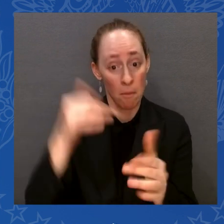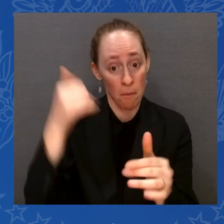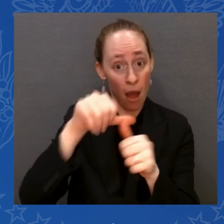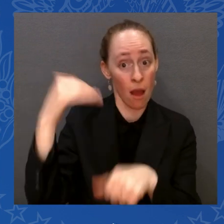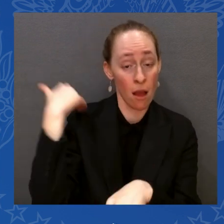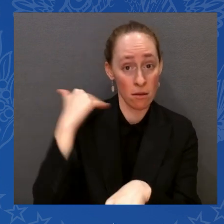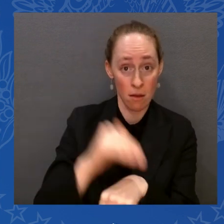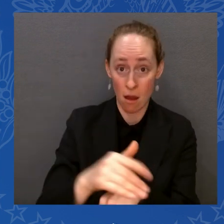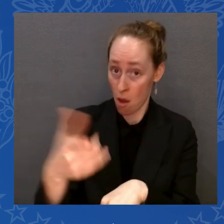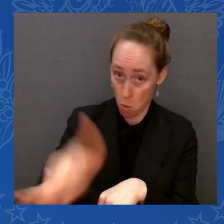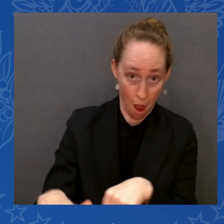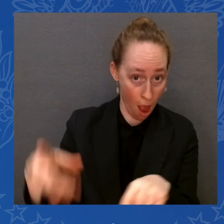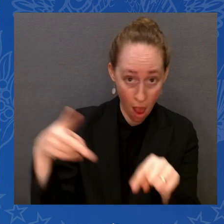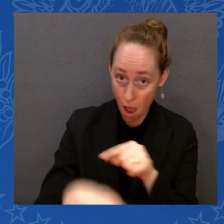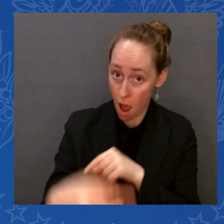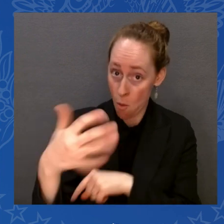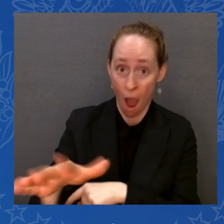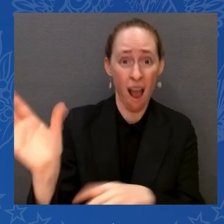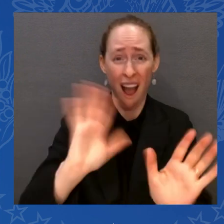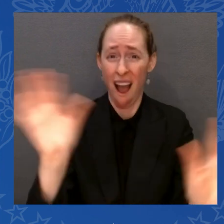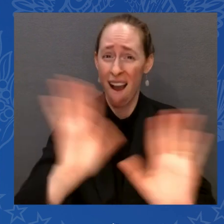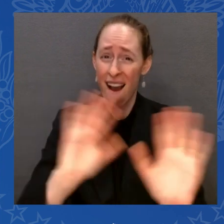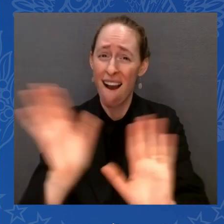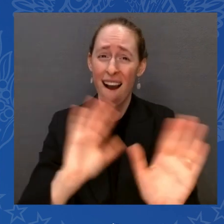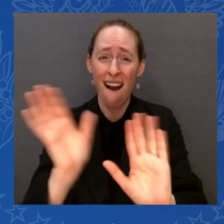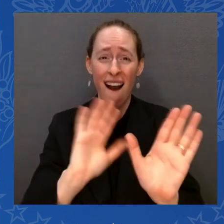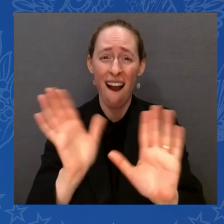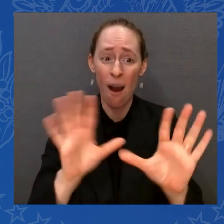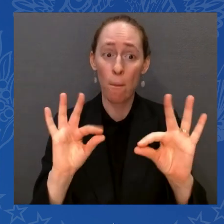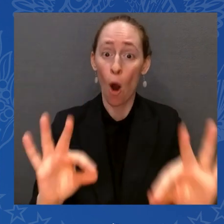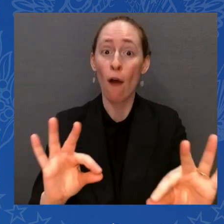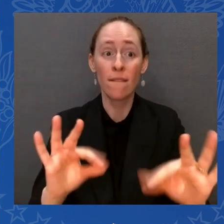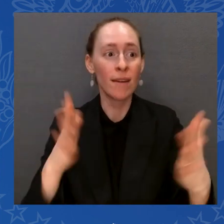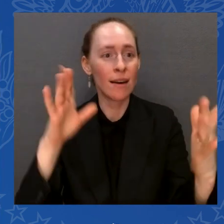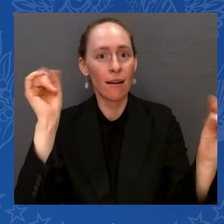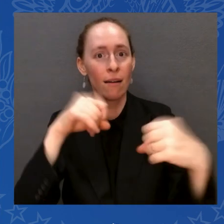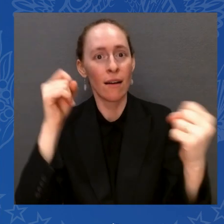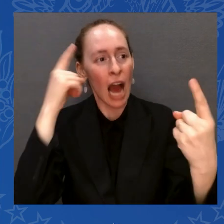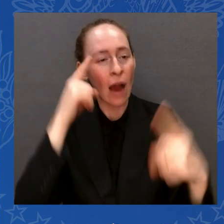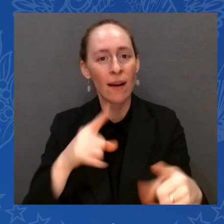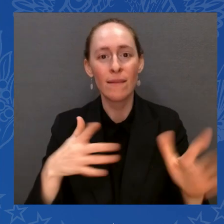"No!" I said, "Okay, we got a deal." Well, I sure hope that's true.